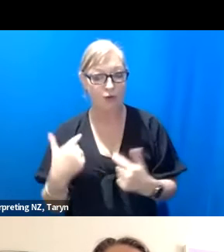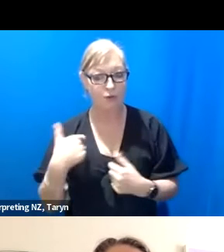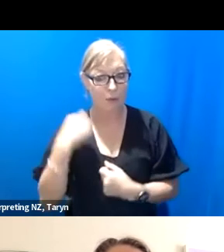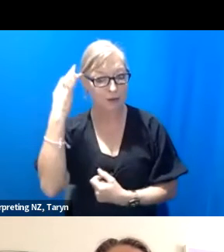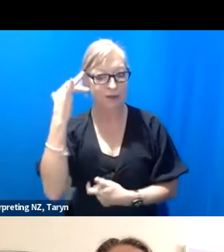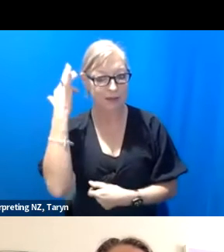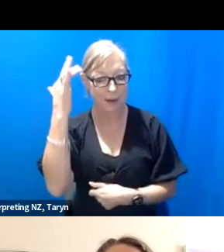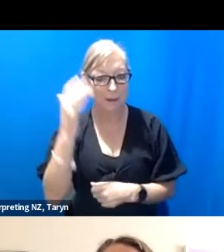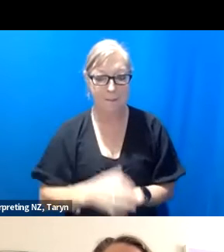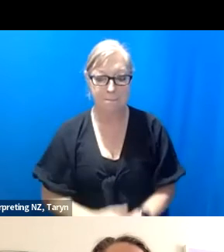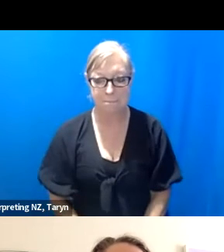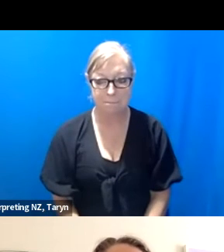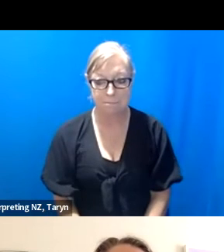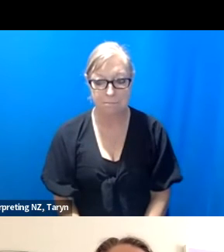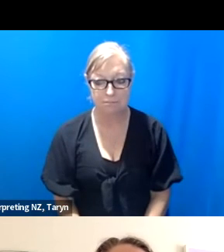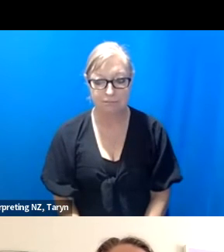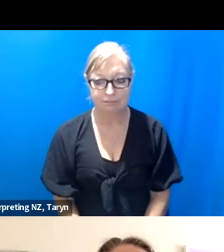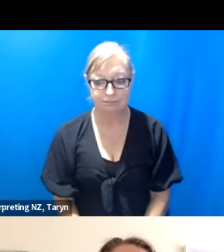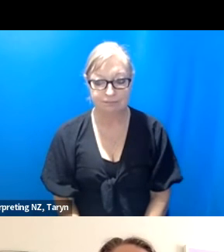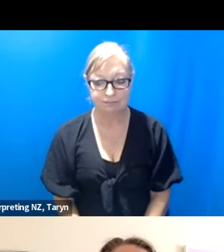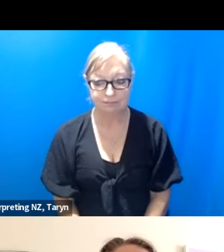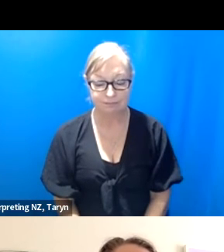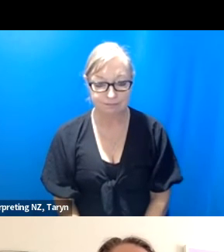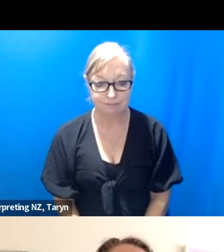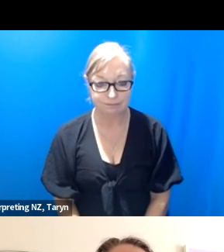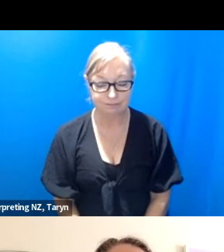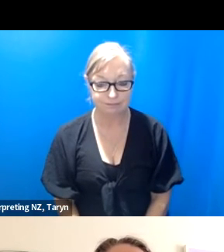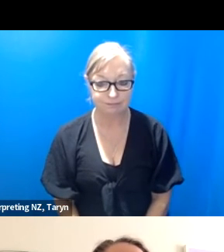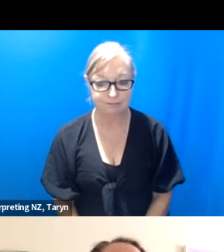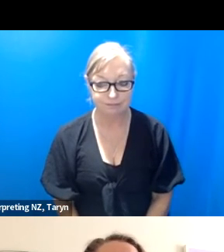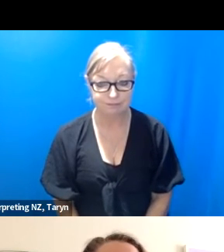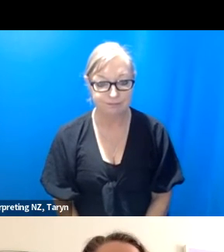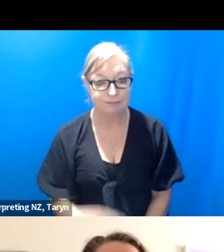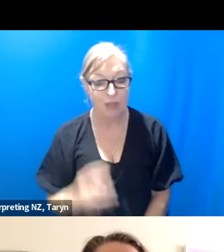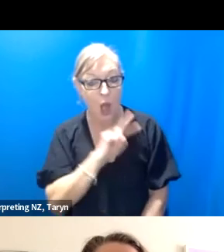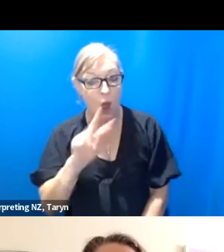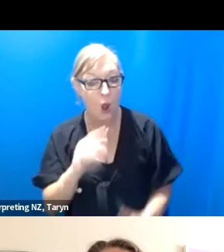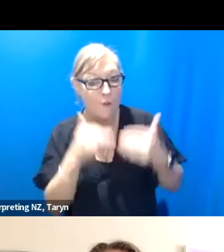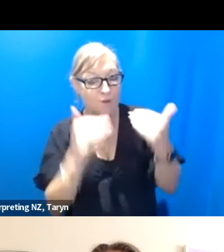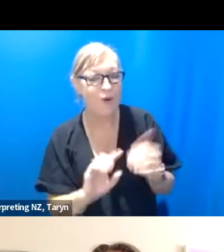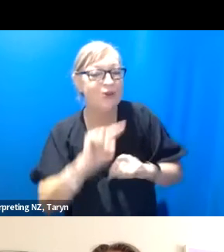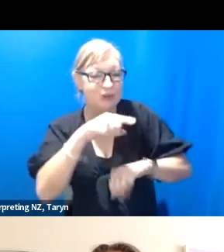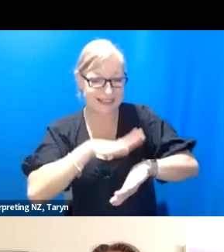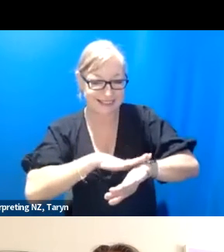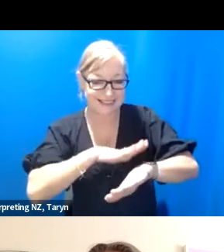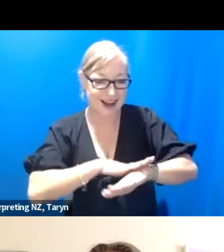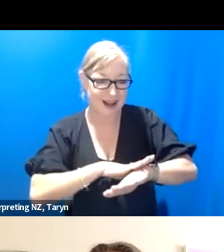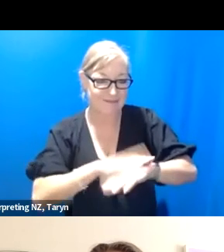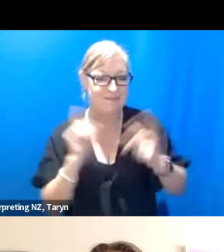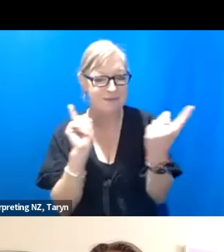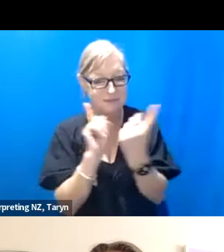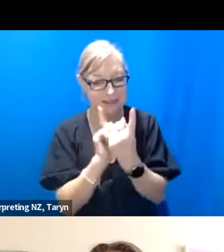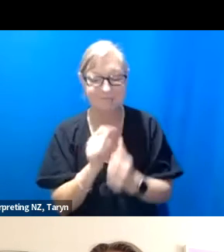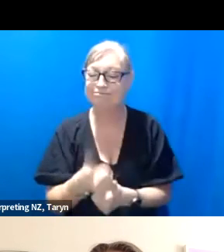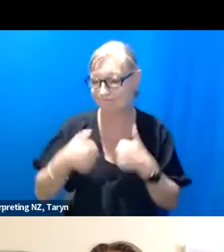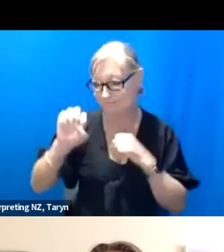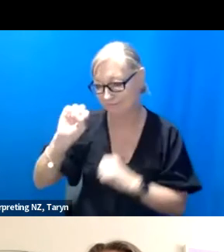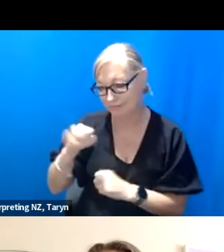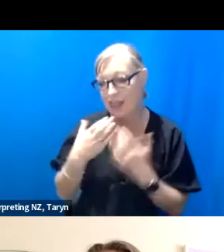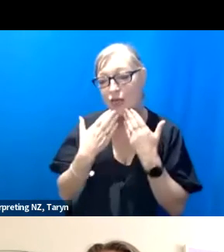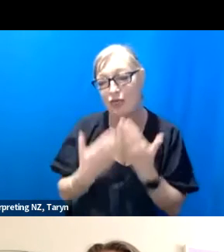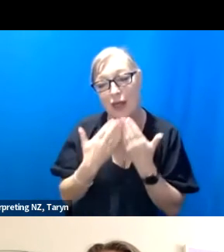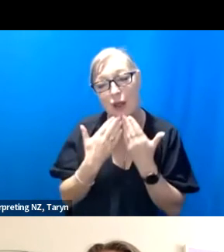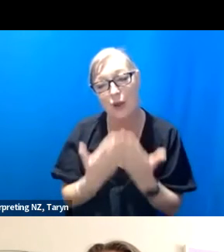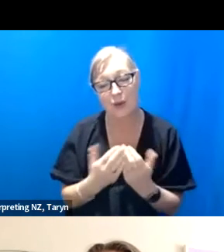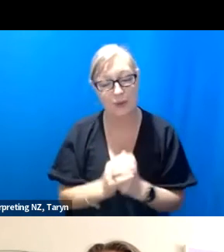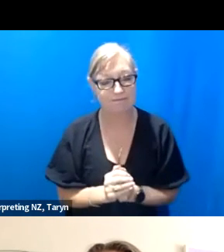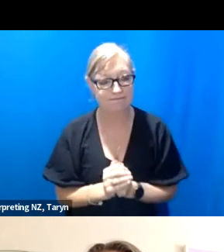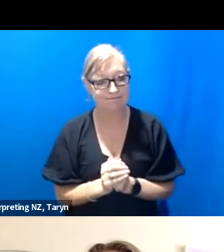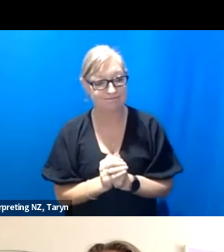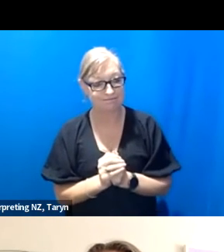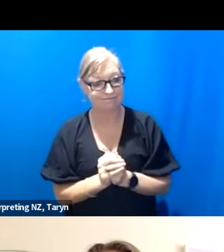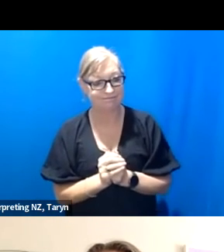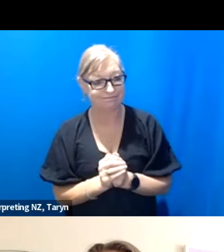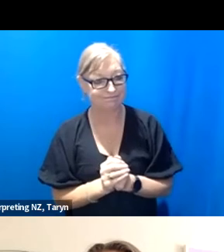so yeah, so look forward to next time! Absolutely, thank you so, so much, yeah Suzanne,